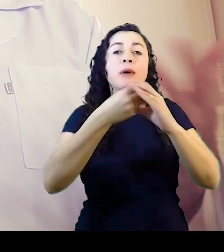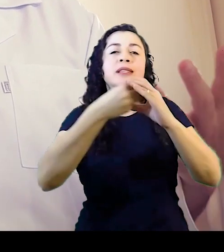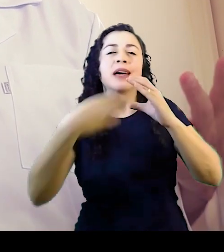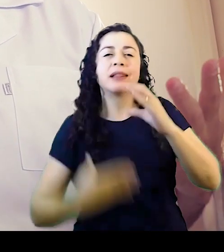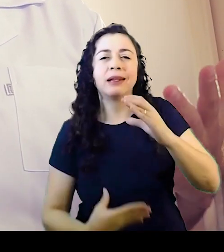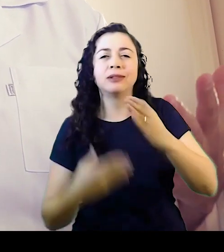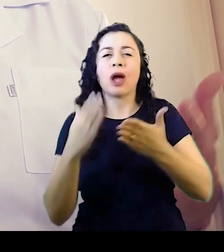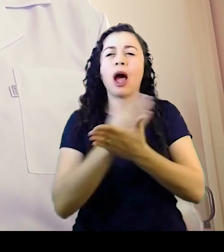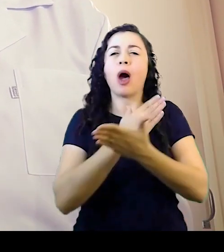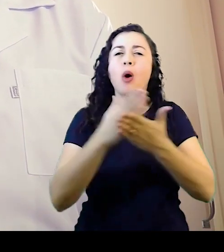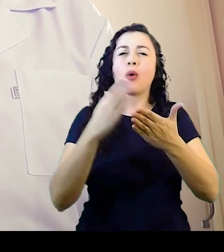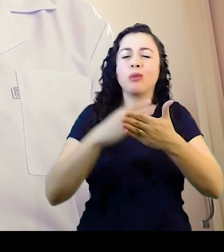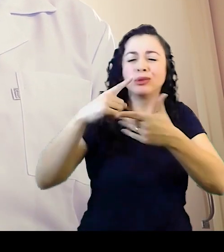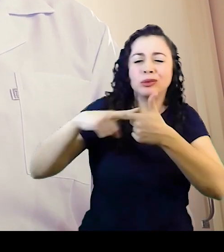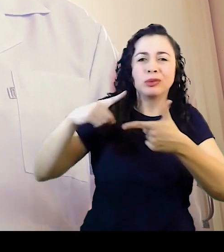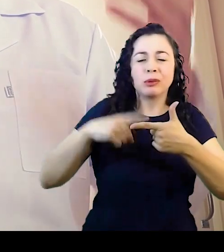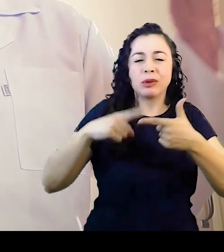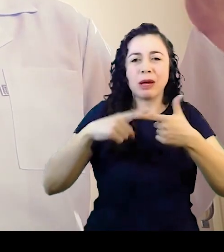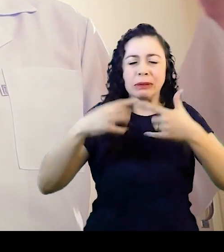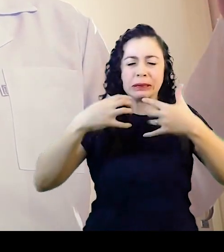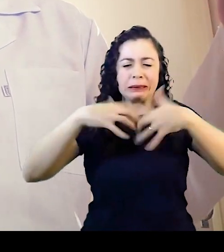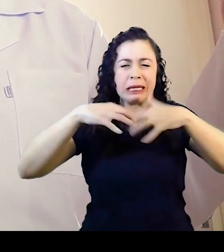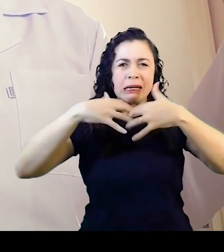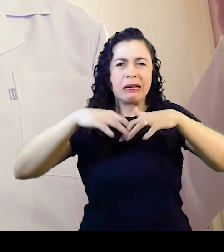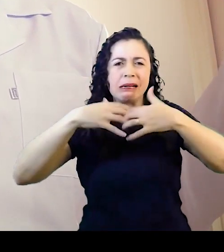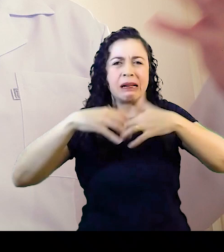neurological symptoms, that is, things that are certainly affecting